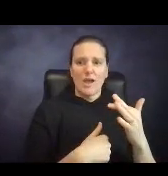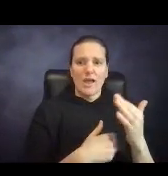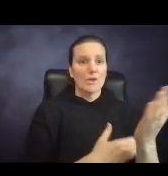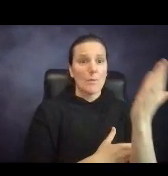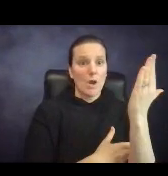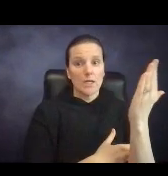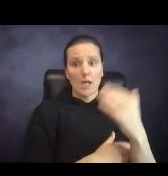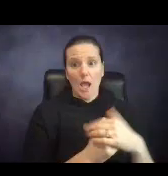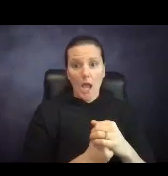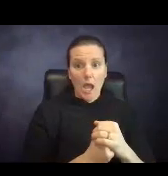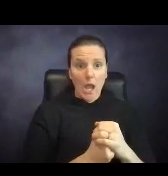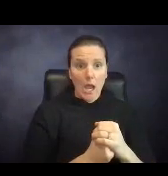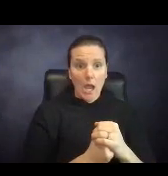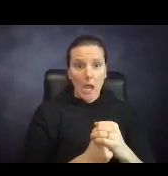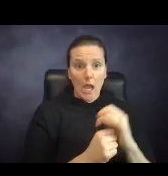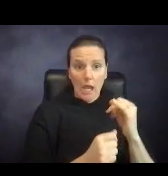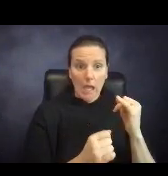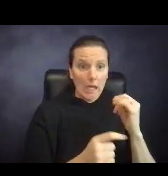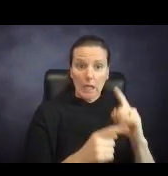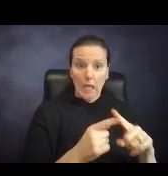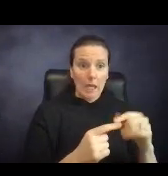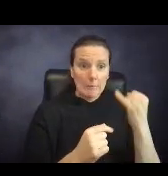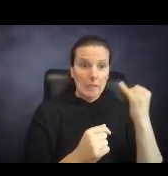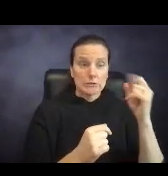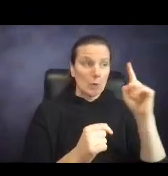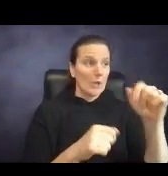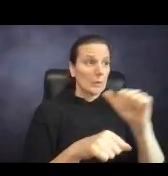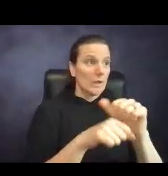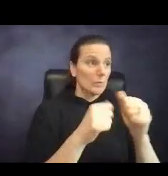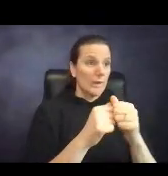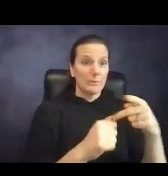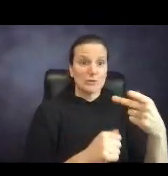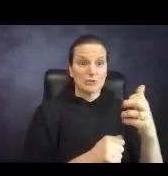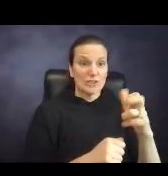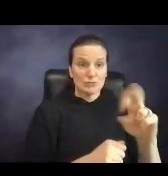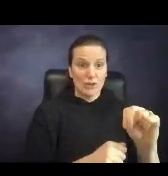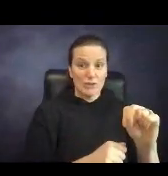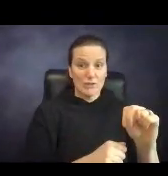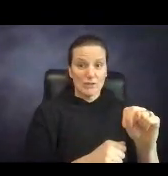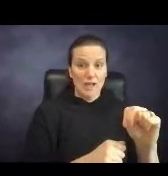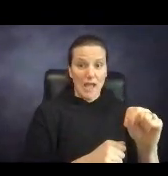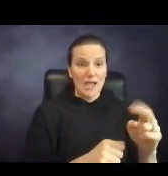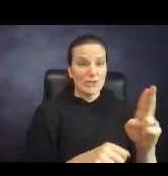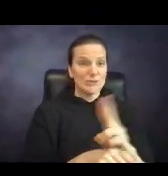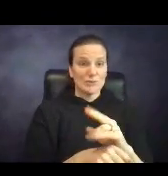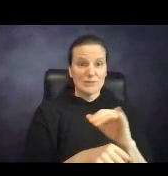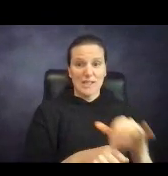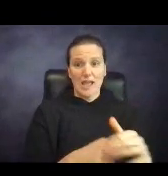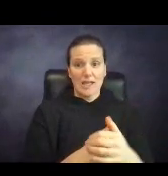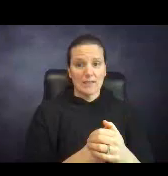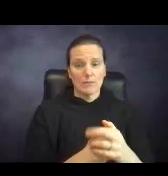So I, I can't even imagine going to work and trying to think with progesterone. I take it and I'm like ready for bed in half an hour.